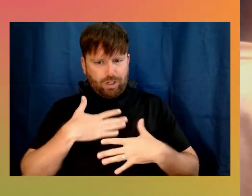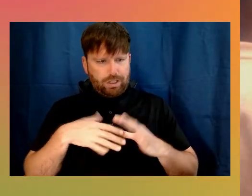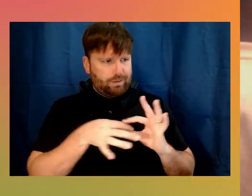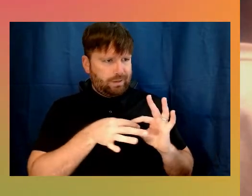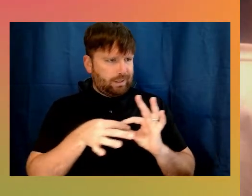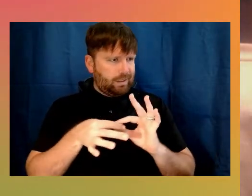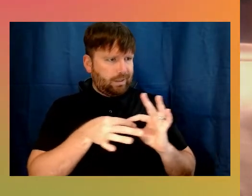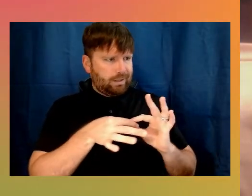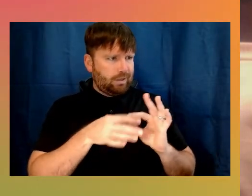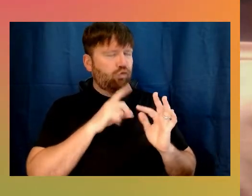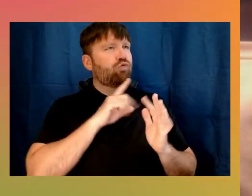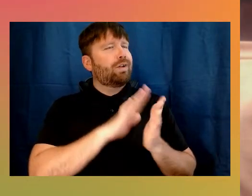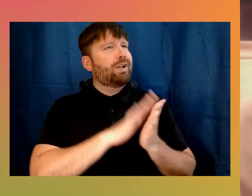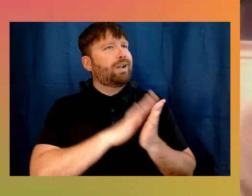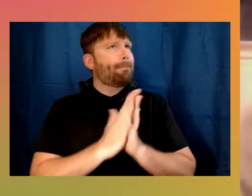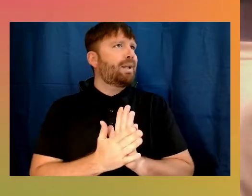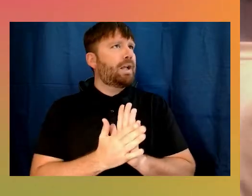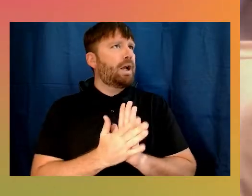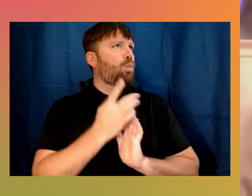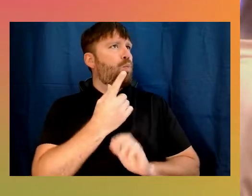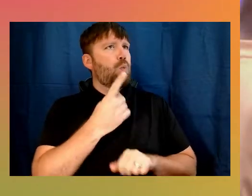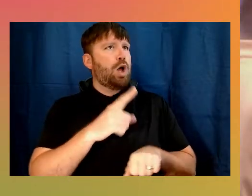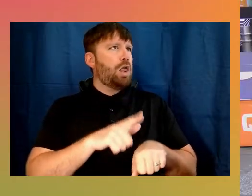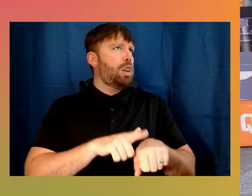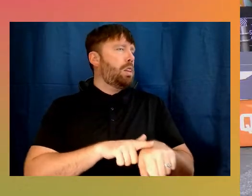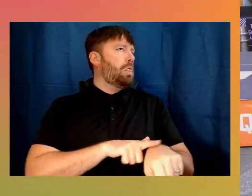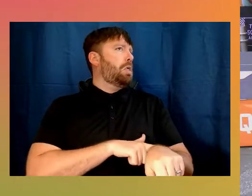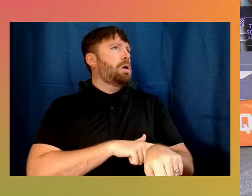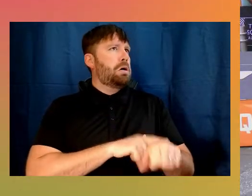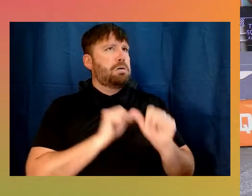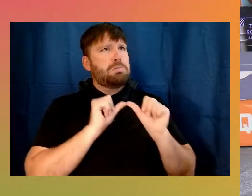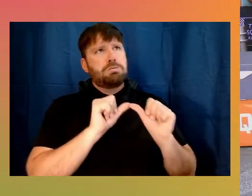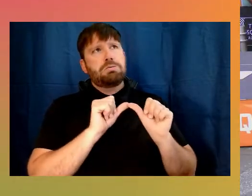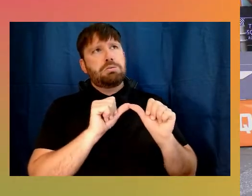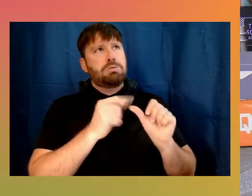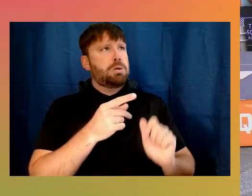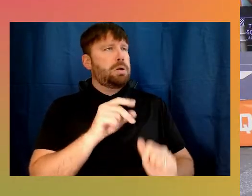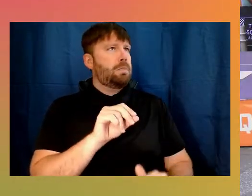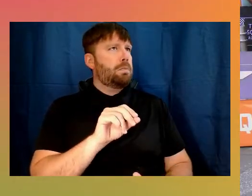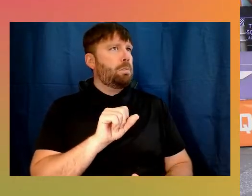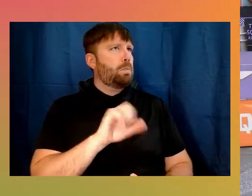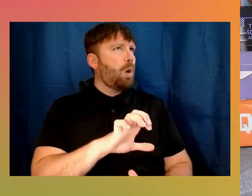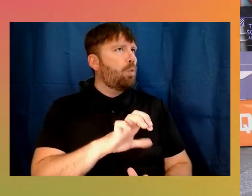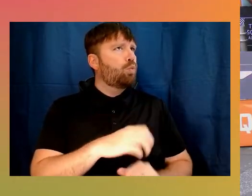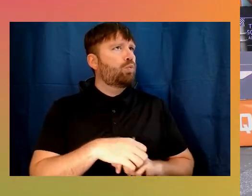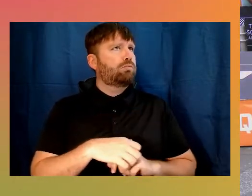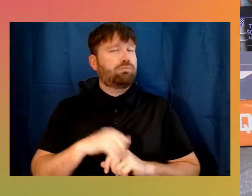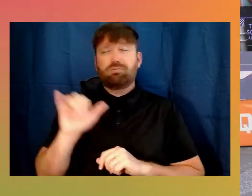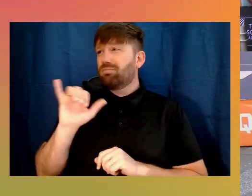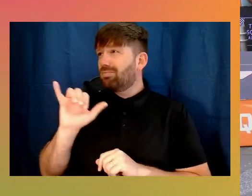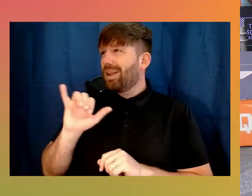WITH THE BREATH. AND SO I THINK THAT WE CAN KEEP IT MOVING. IT ALMOST BECOMES ONE LONG